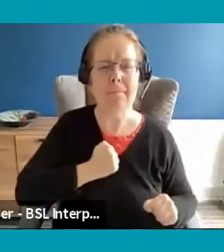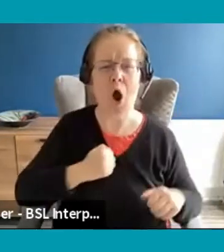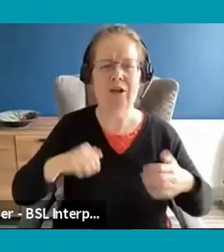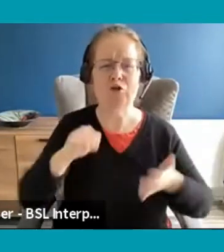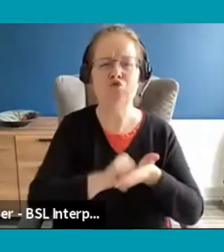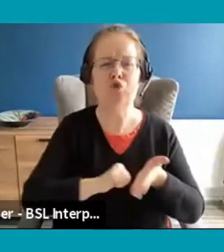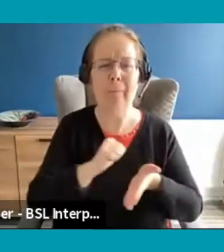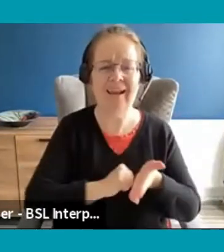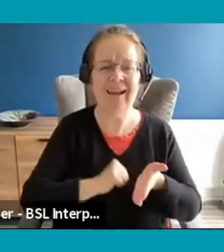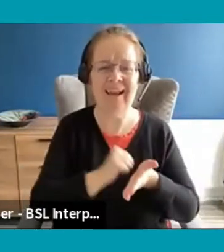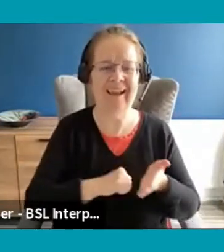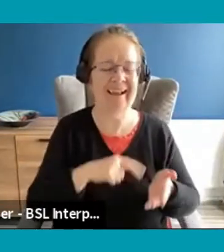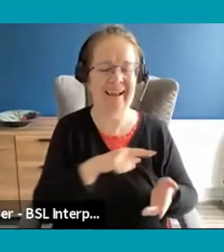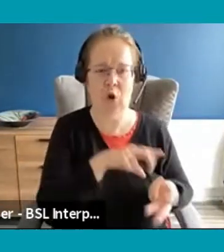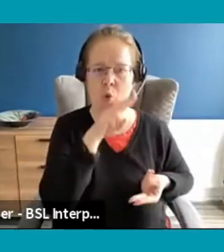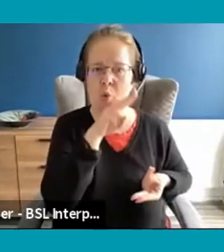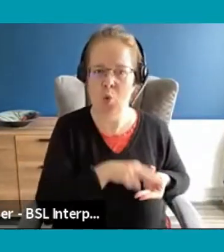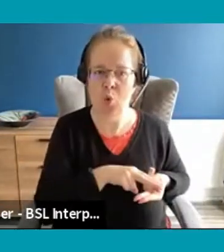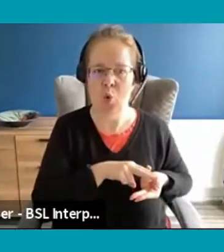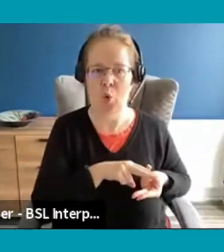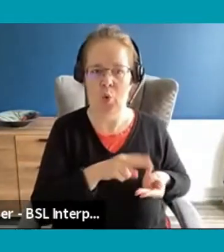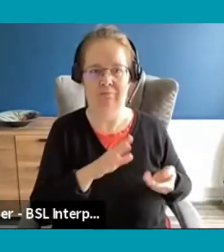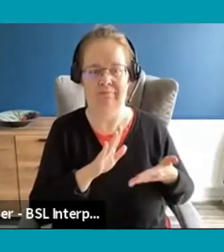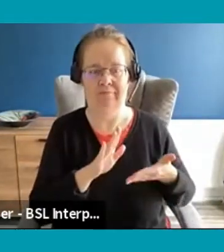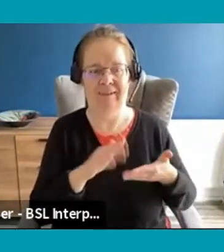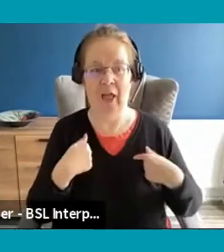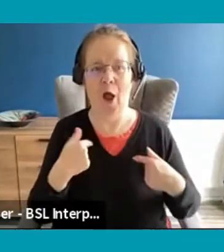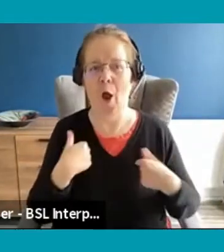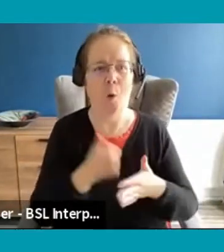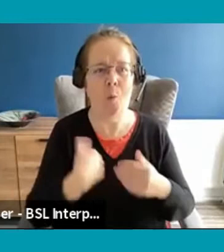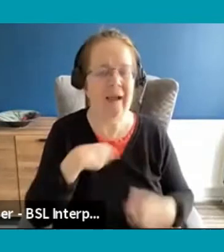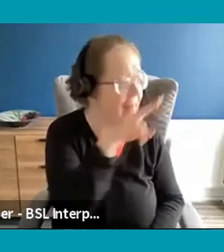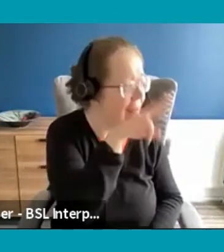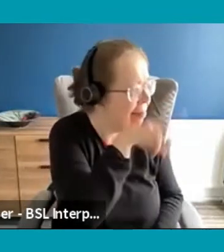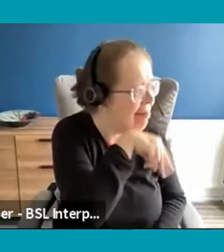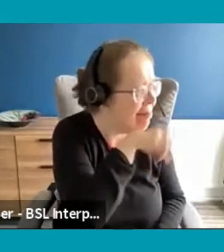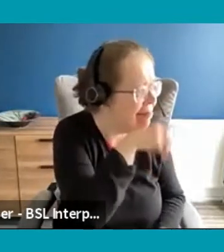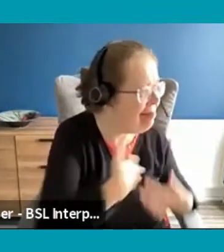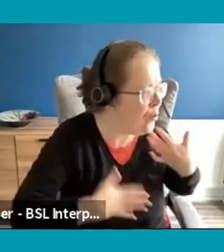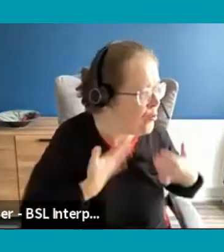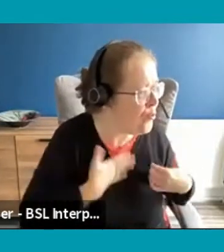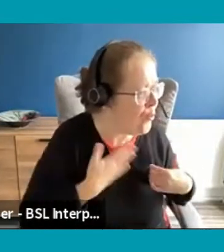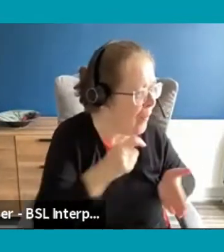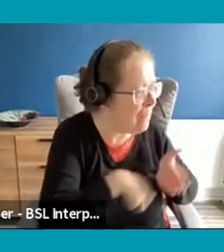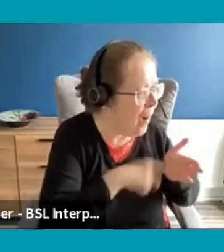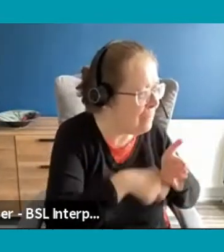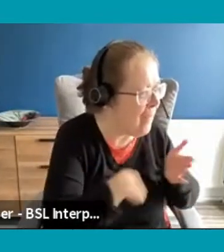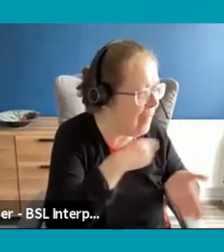on there for everybody, and I'm I'm. I'm always looking at that and see what bargains I can get.